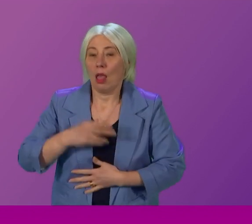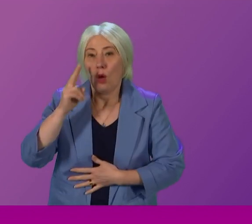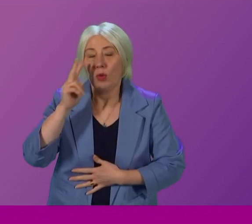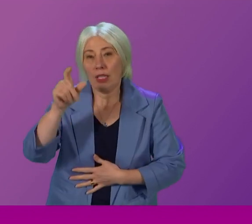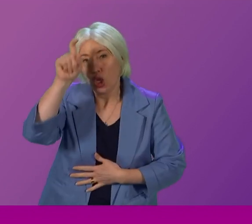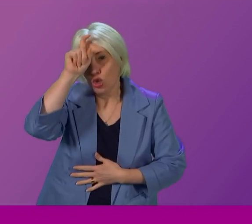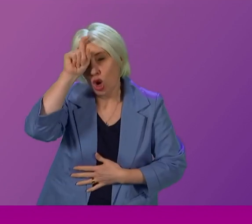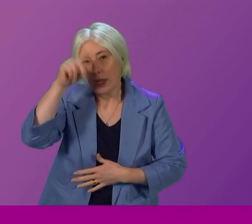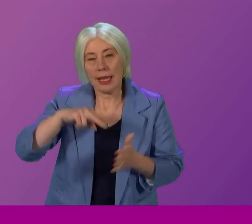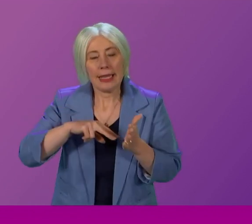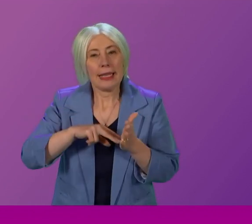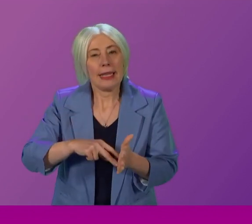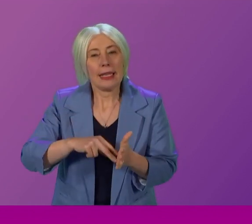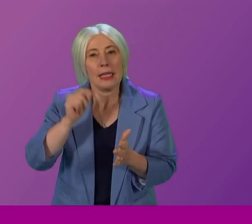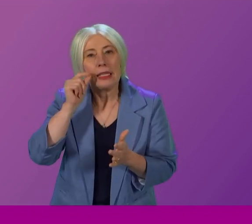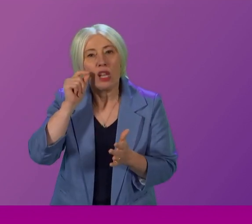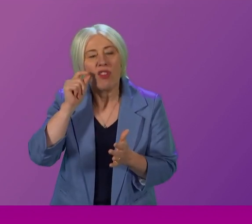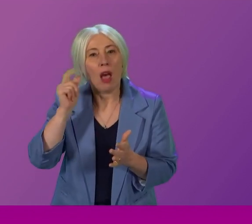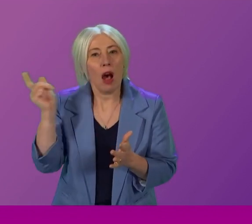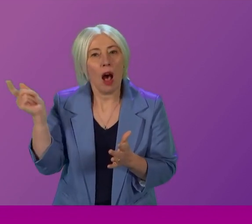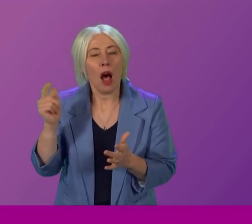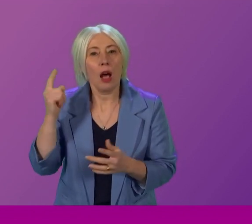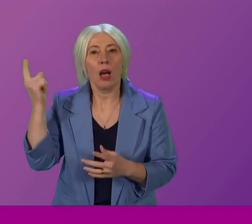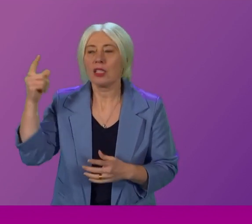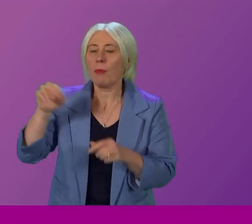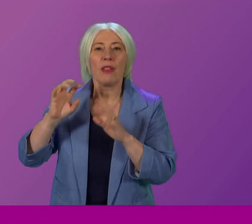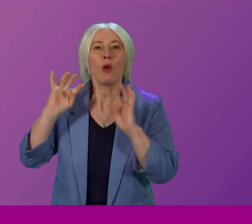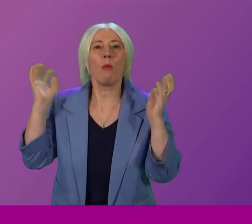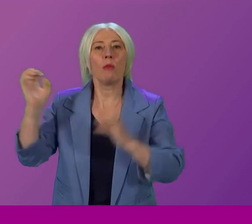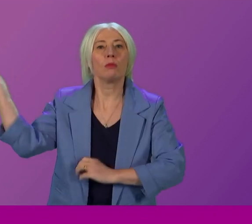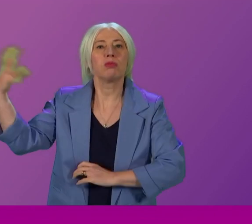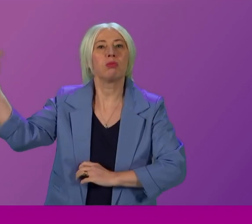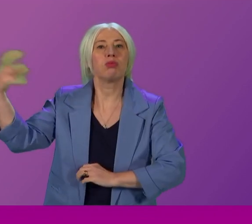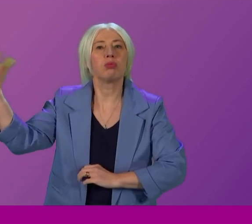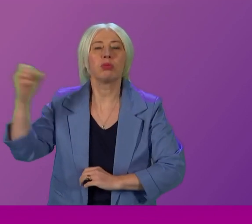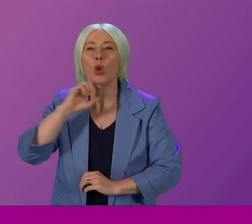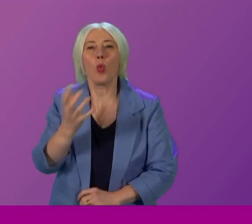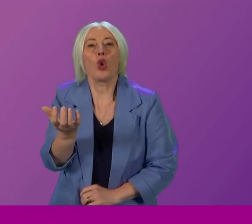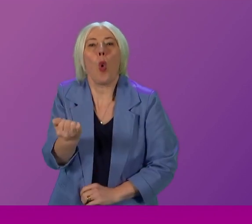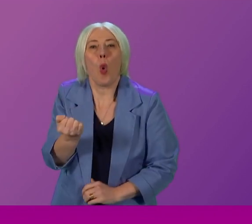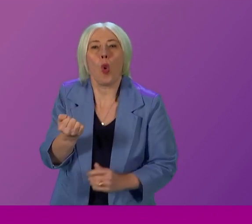with a death toll that now sits at—